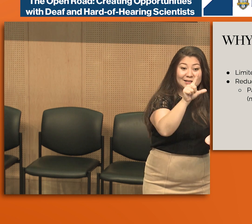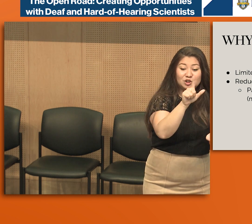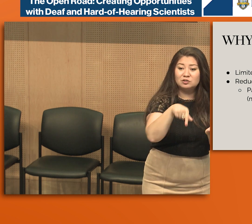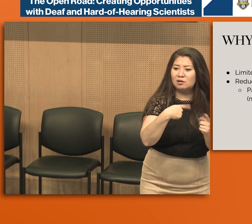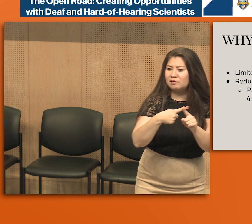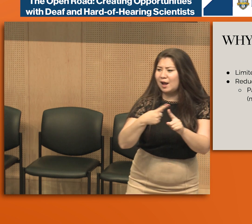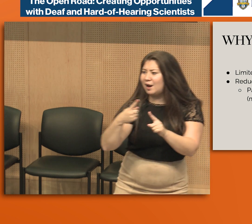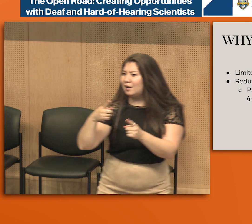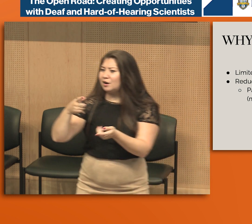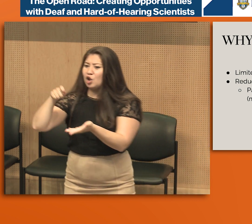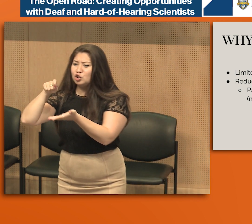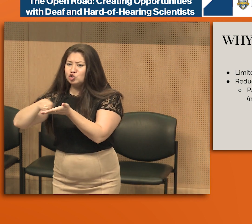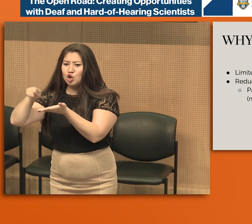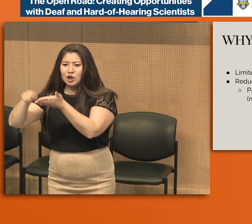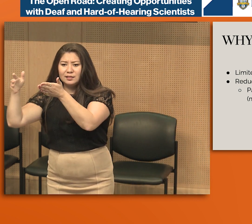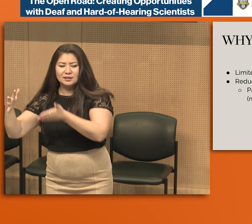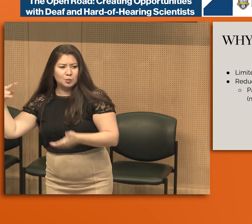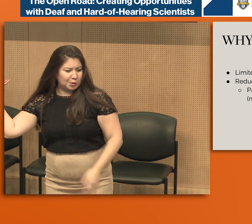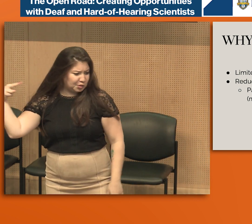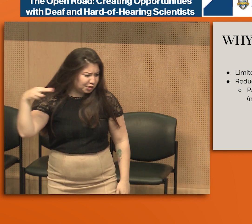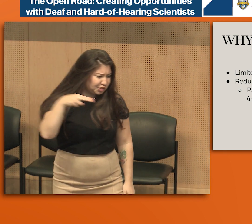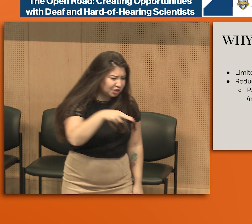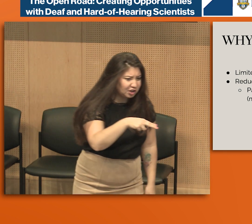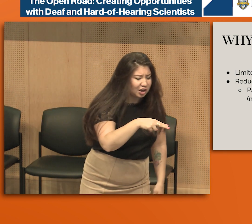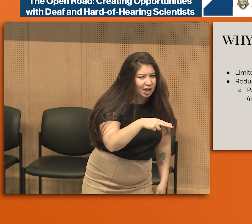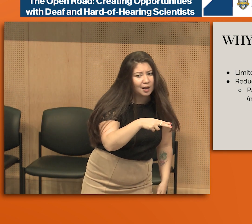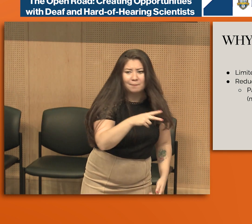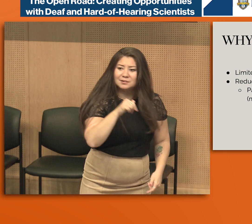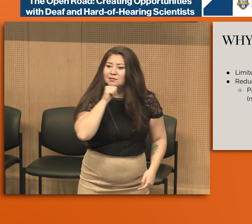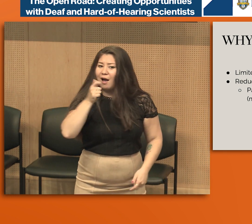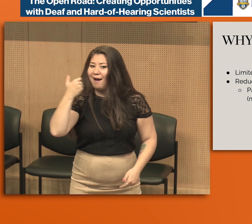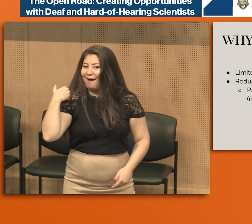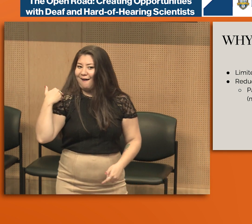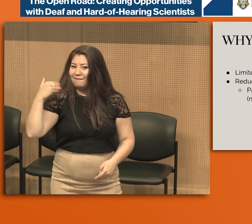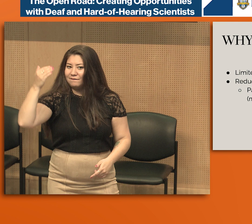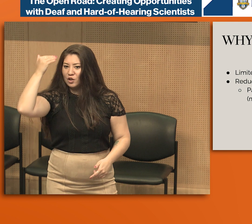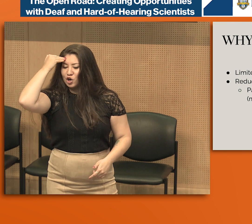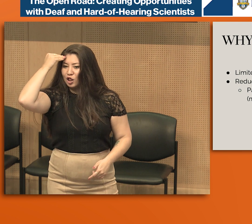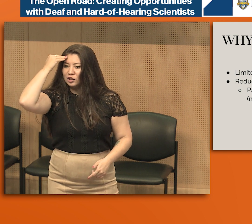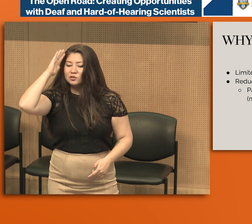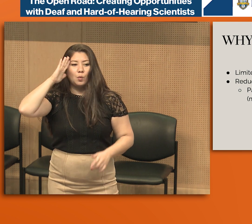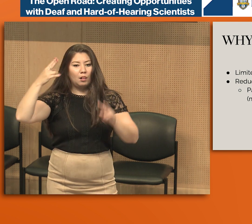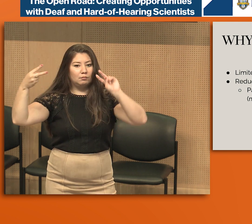Sometimes, information gets published and then a journalist who does not have